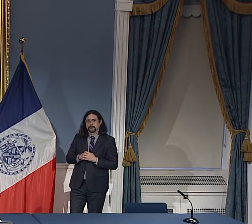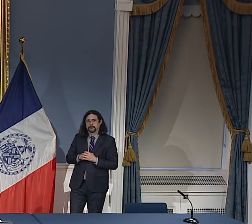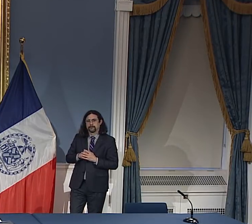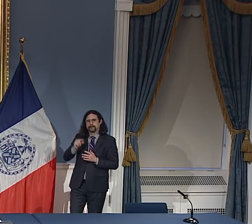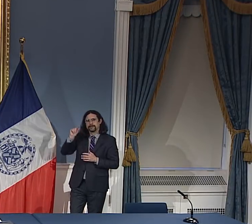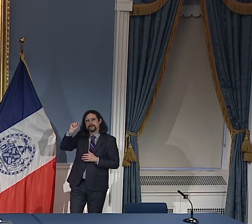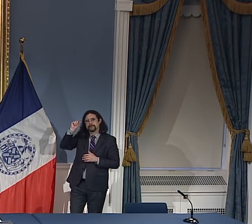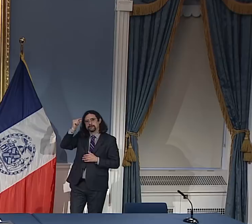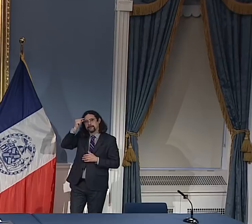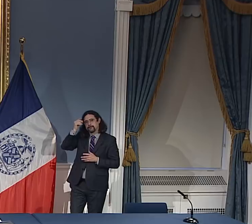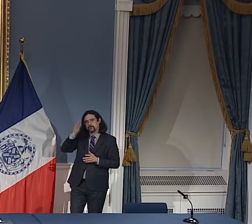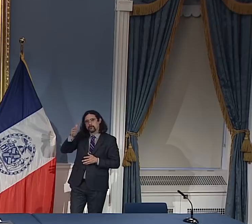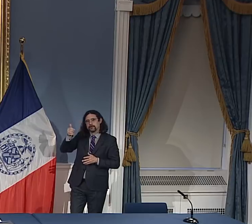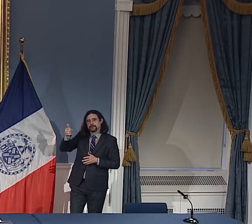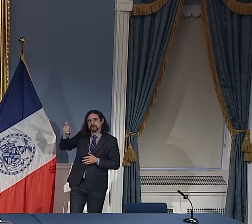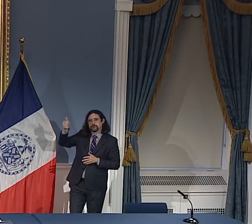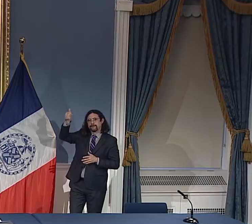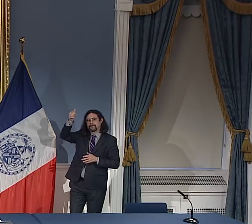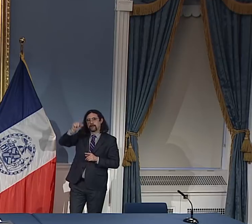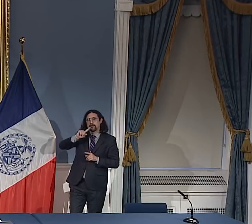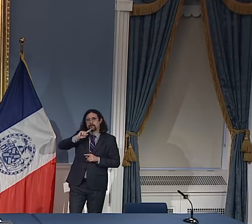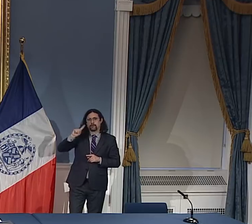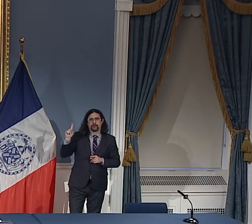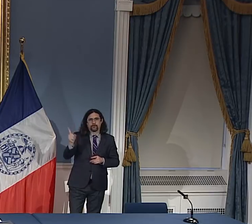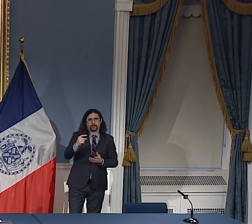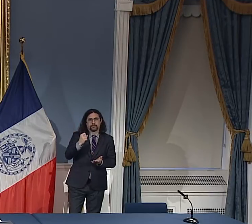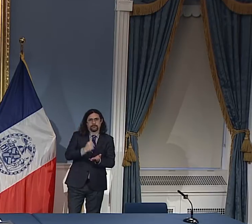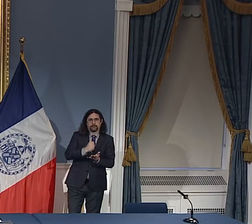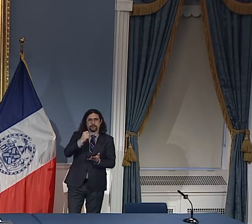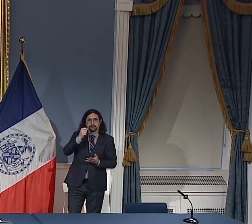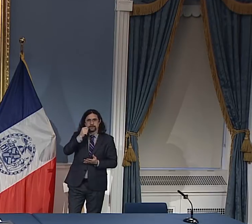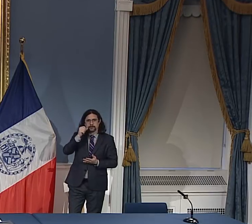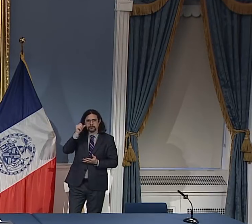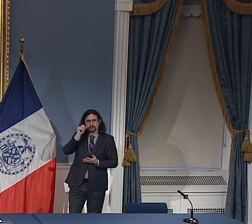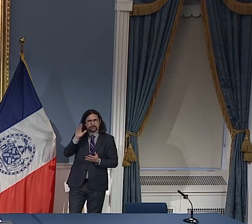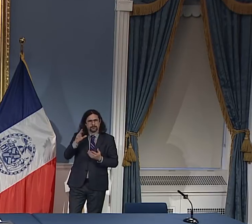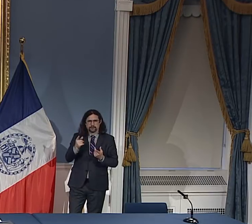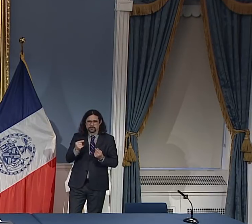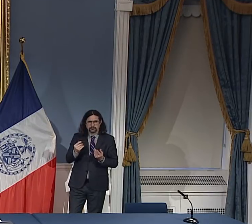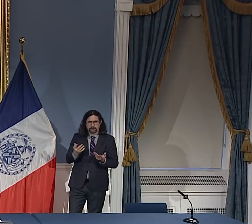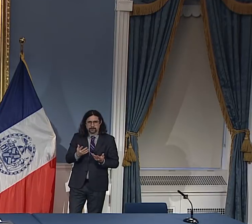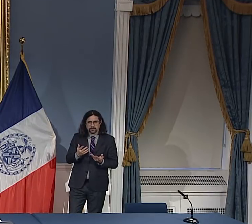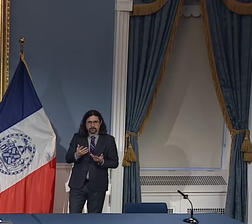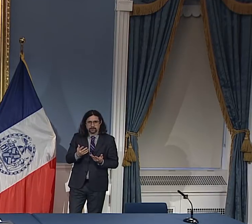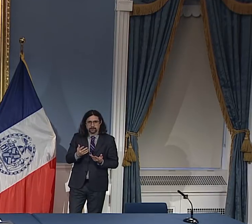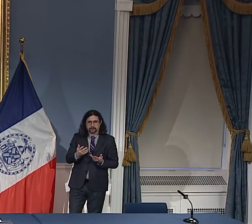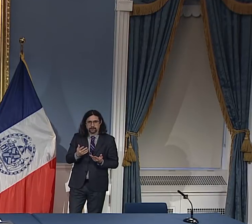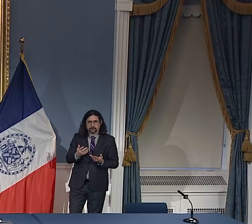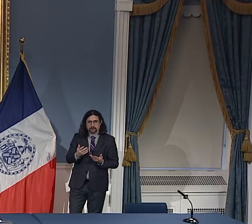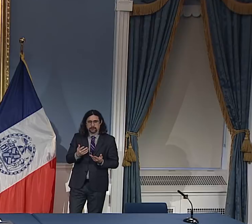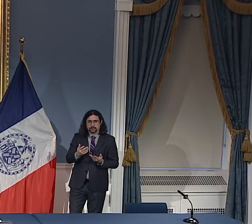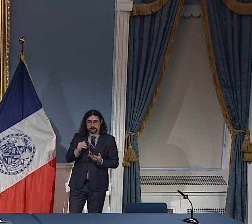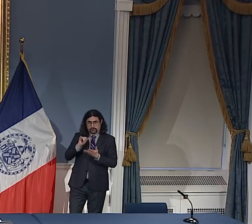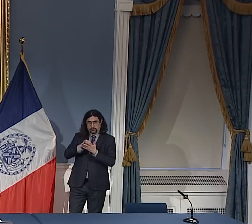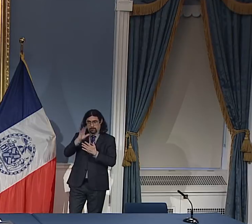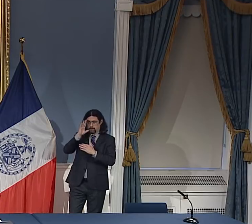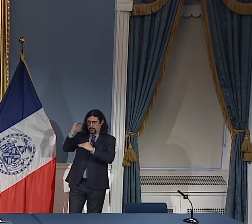CA OLEUPOF THEM. TO WHAT EXTENT DOES THE GOVERNOR'S EXECUTIVE ORRDE LIMIT WHAT YOU CAN DO AND TO WATH EEXTNTO DES